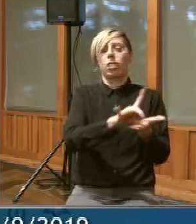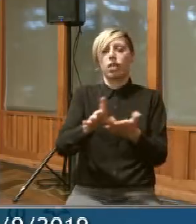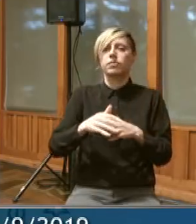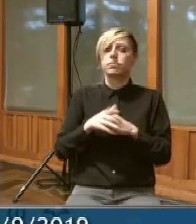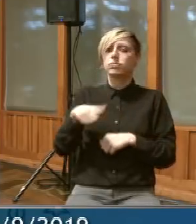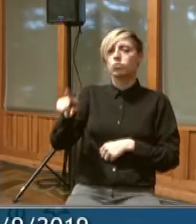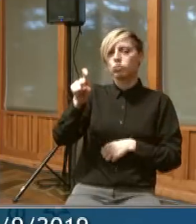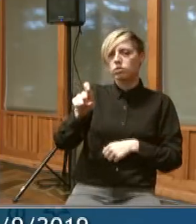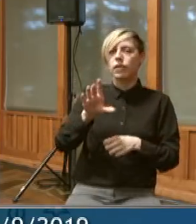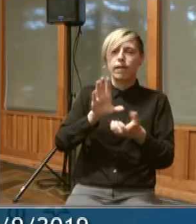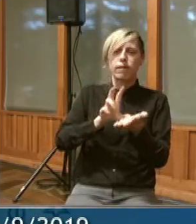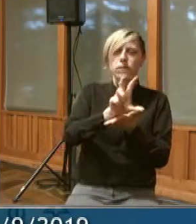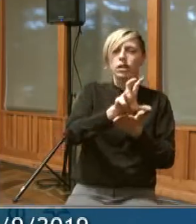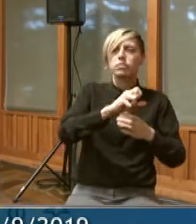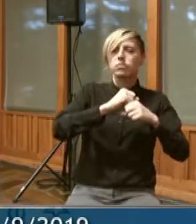RATHER THAN TRYING TO OFFER RIGHTS OF RETURN AFTER THE FACT.